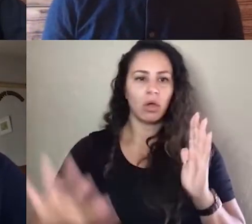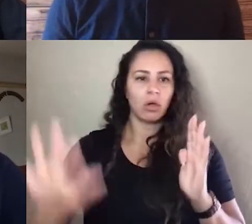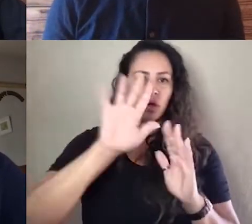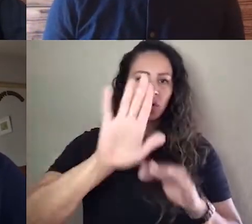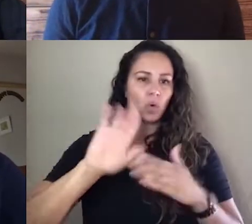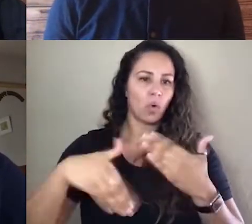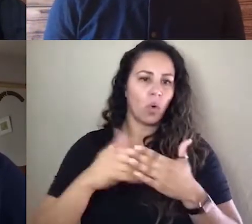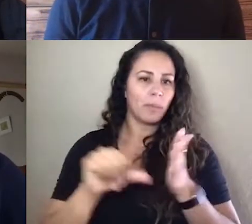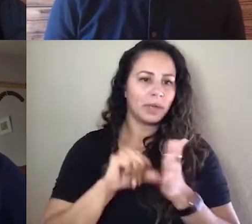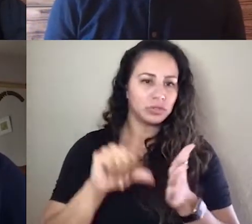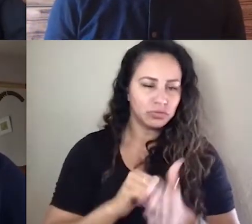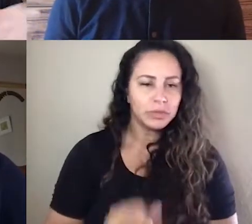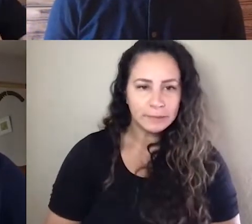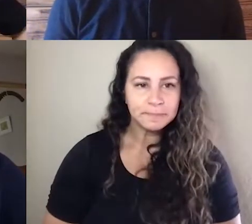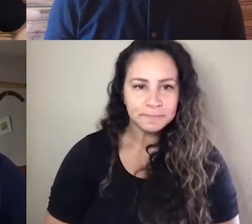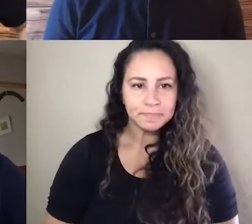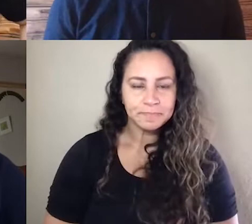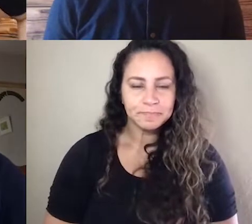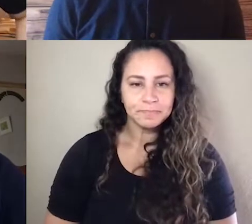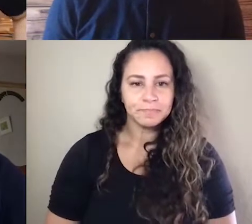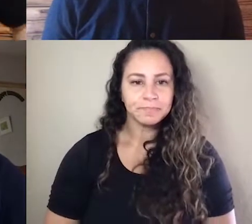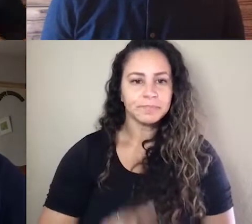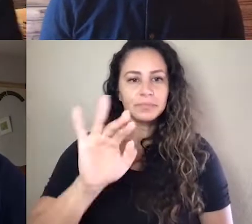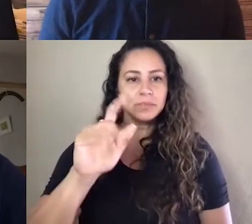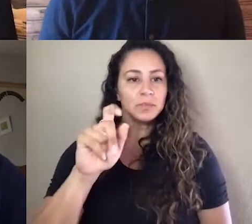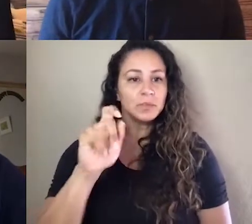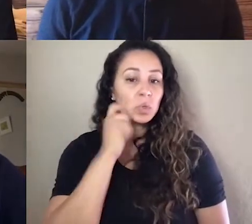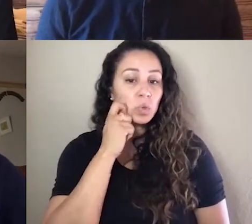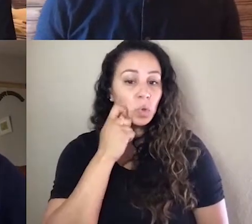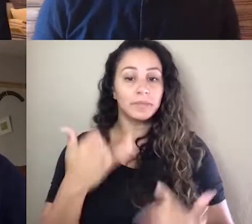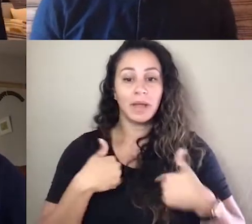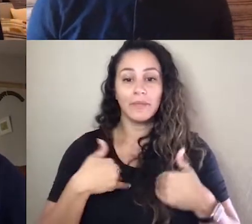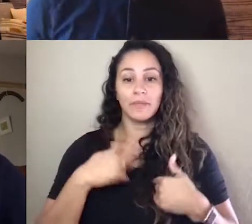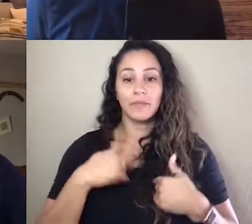NOW WE HAVE A QUESTION ON REFERENCING SECTIONS.